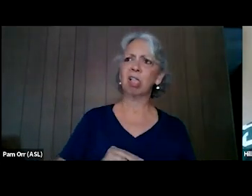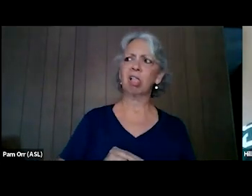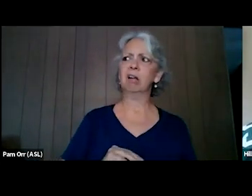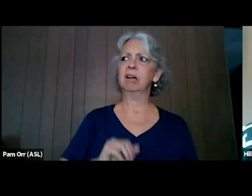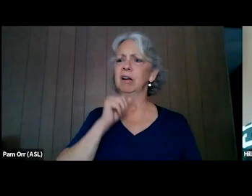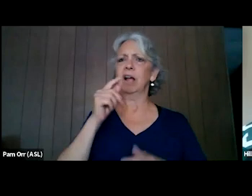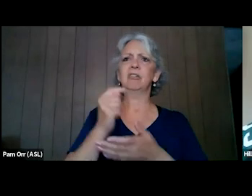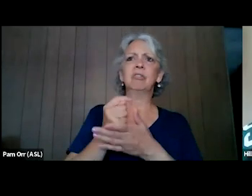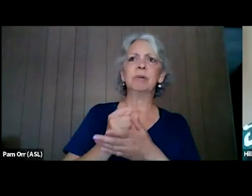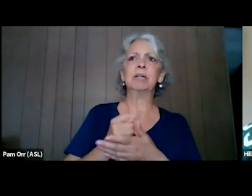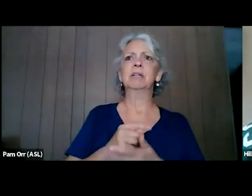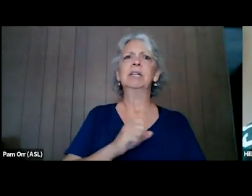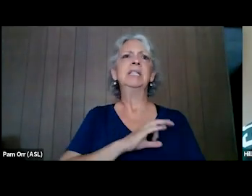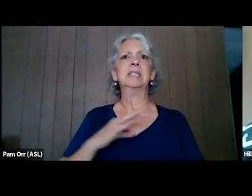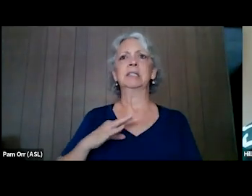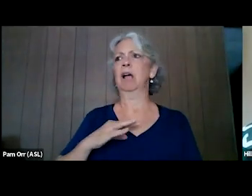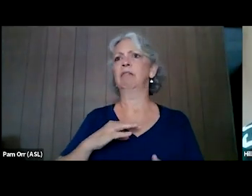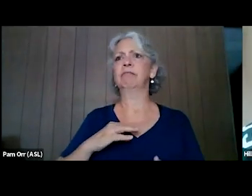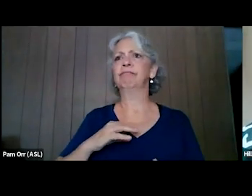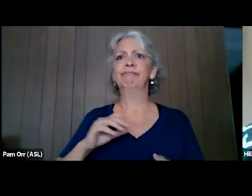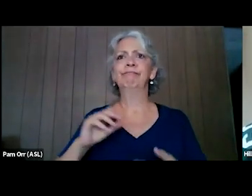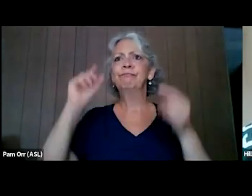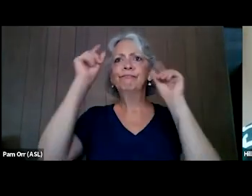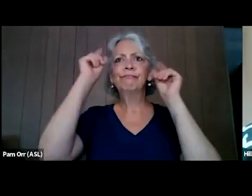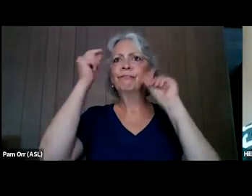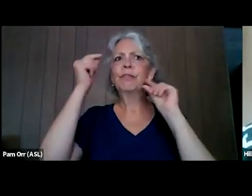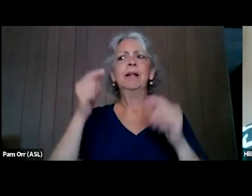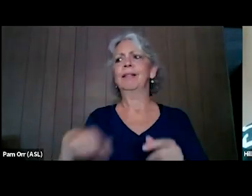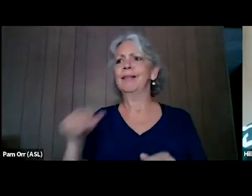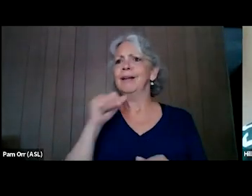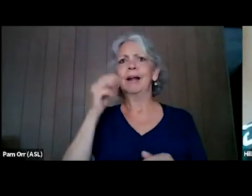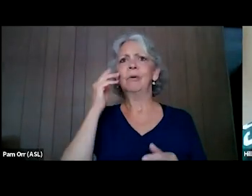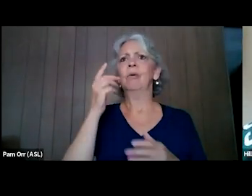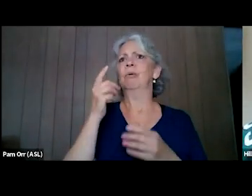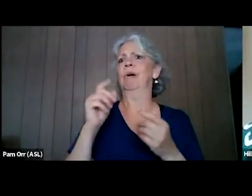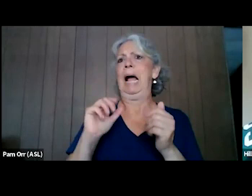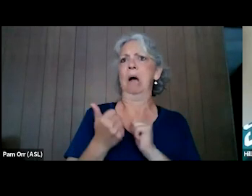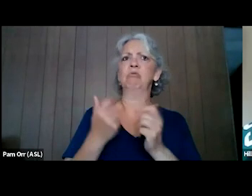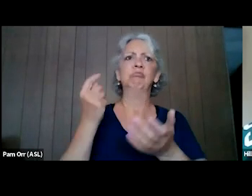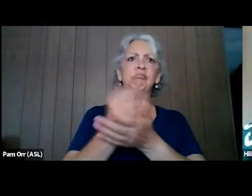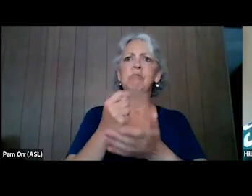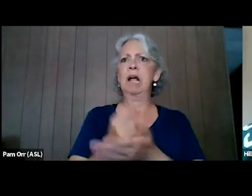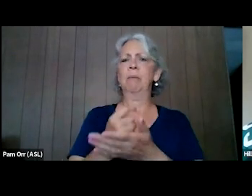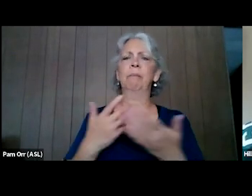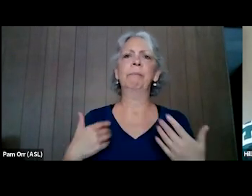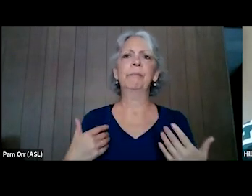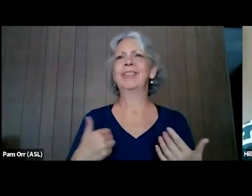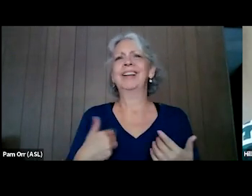staff seemed so misinformed that they didn't know what to do and I just didn't want to go back.